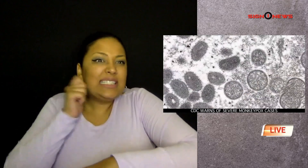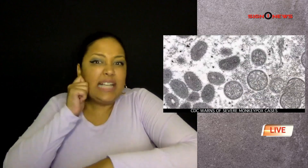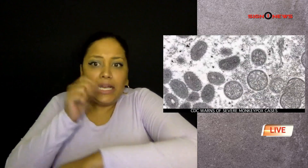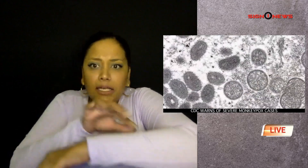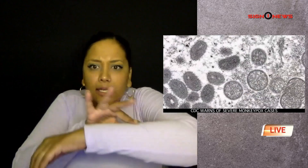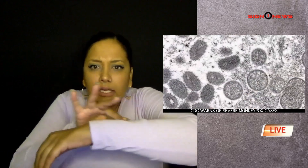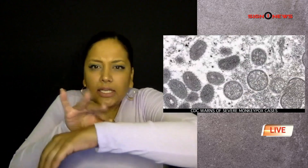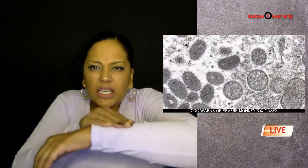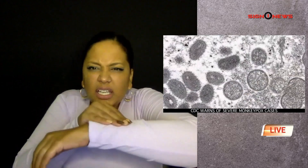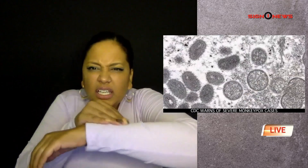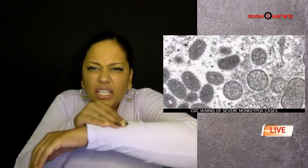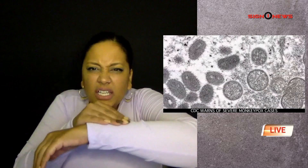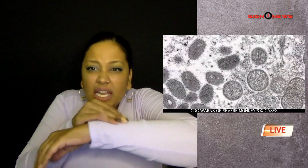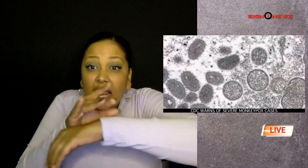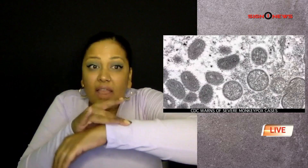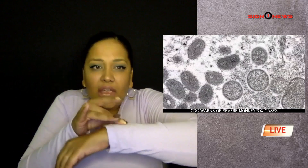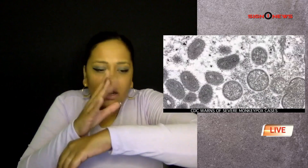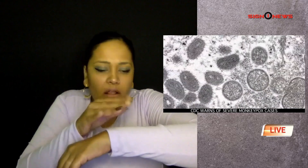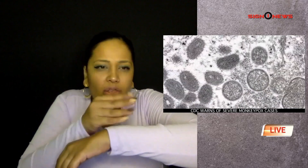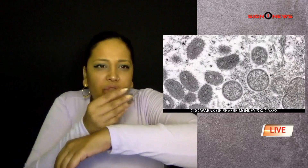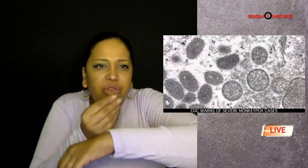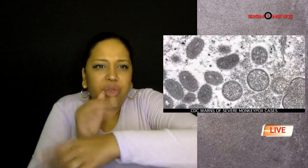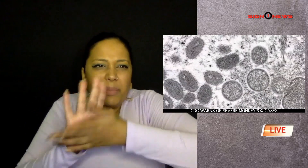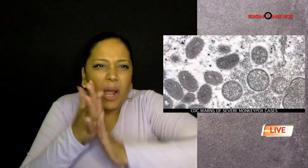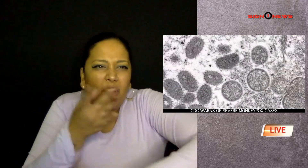Some of those sores cause body tissue to die.